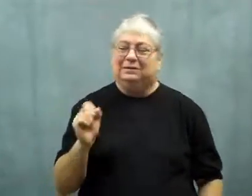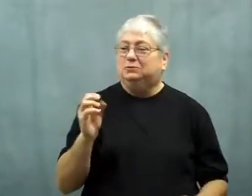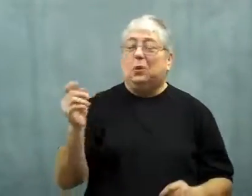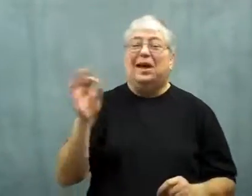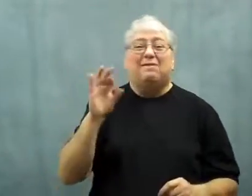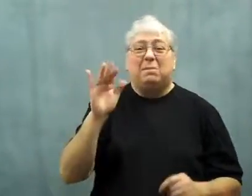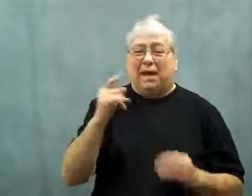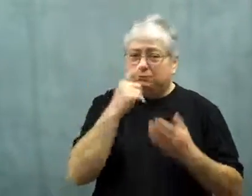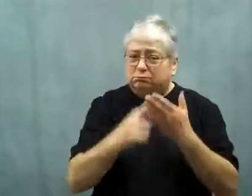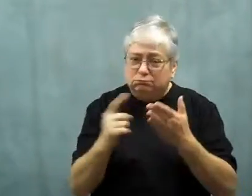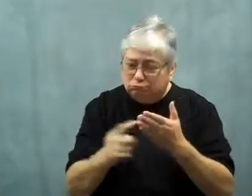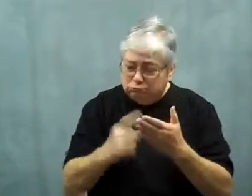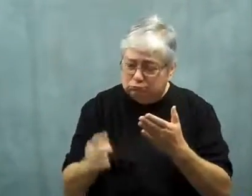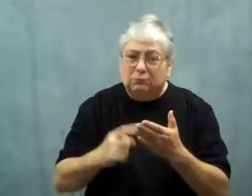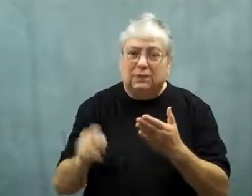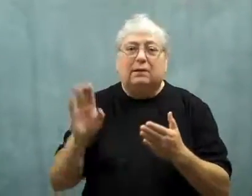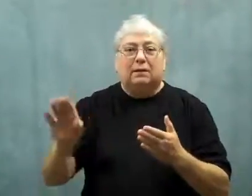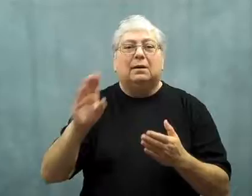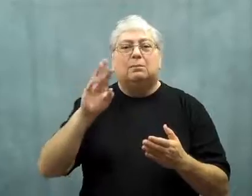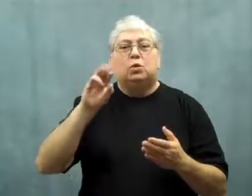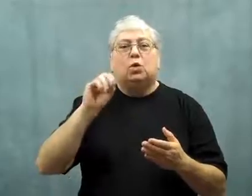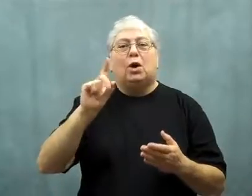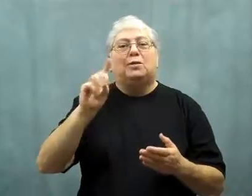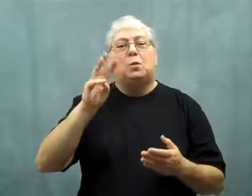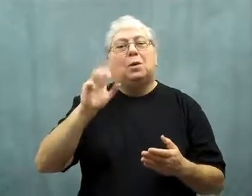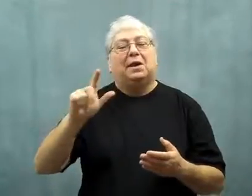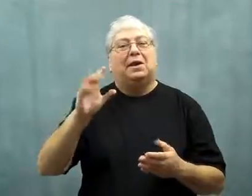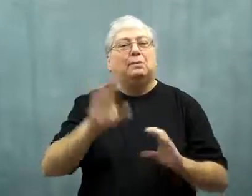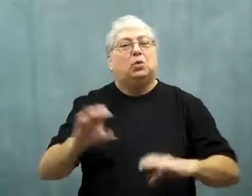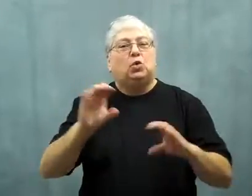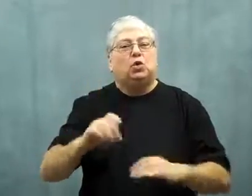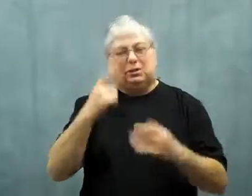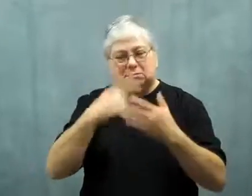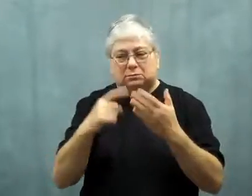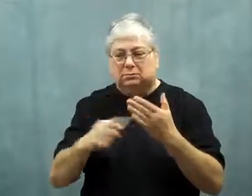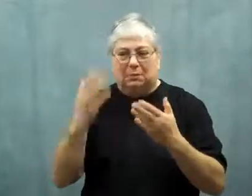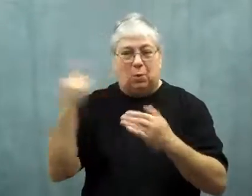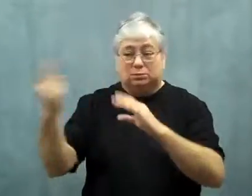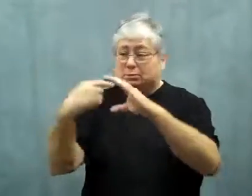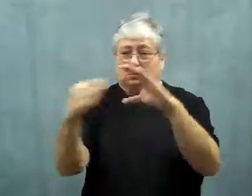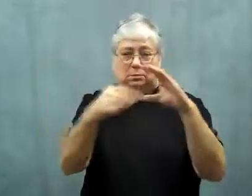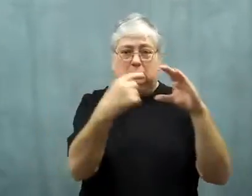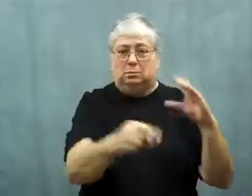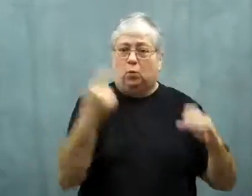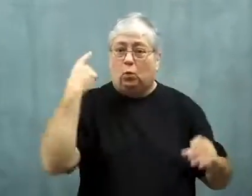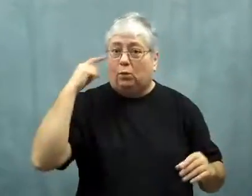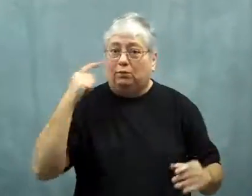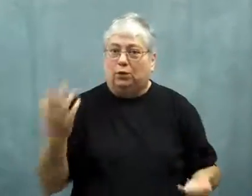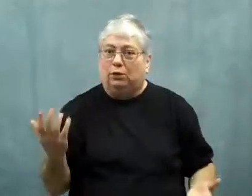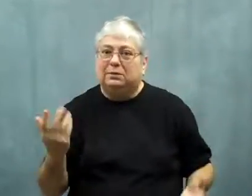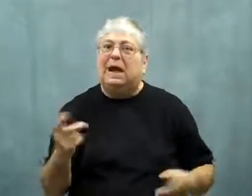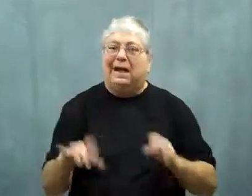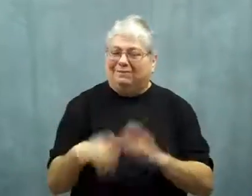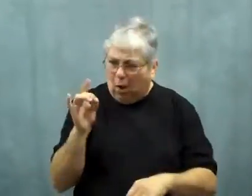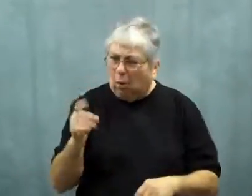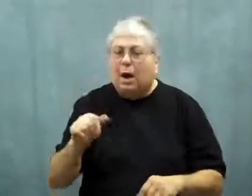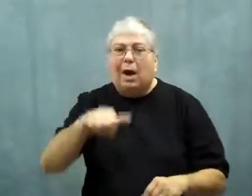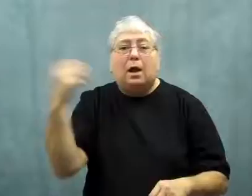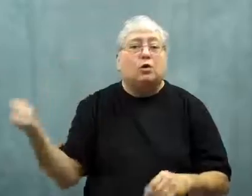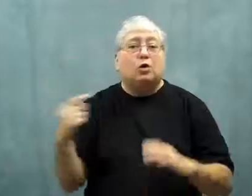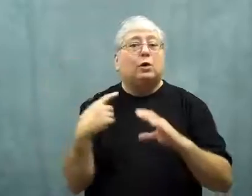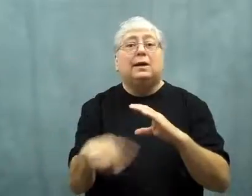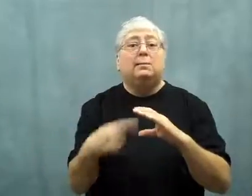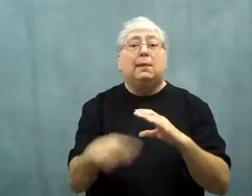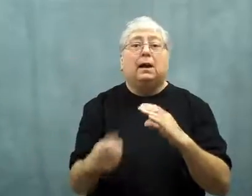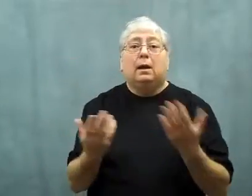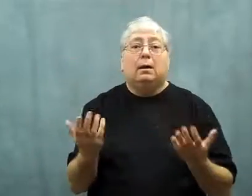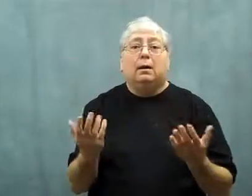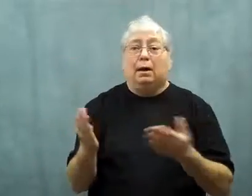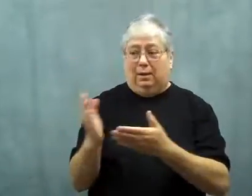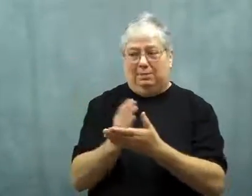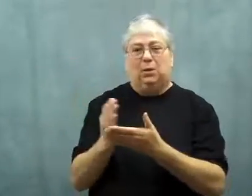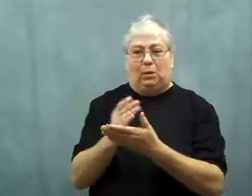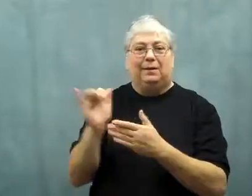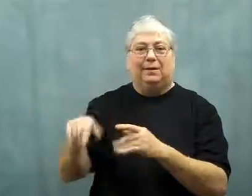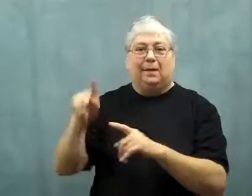The FBI checked out Broadwell's computer.